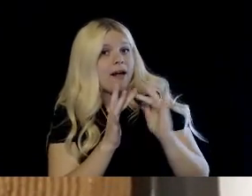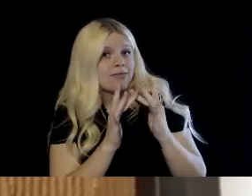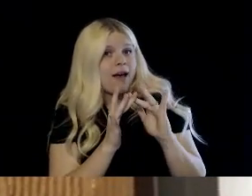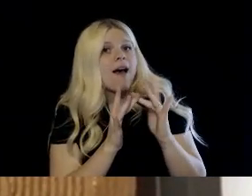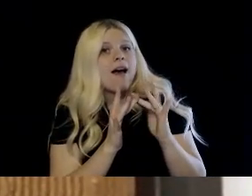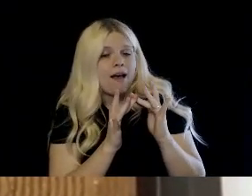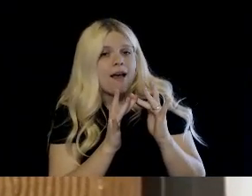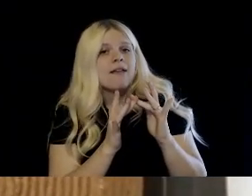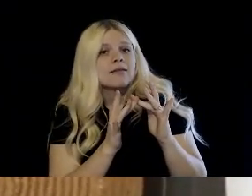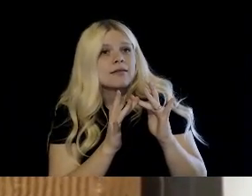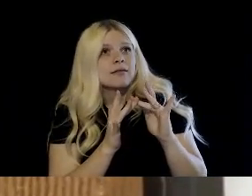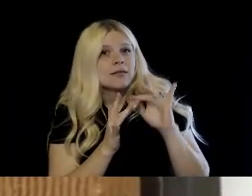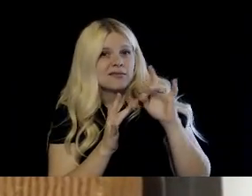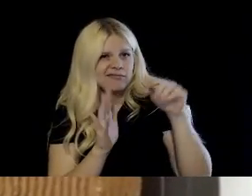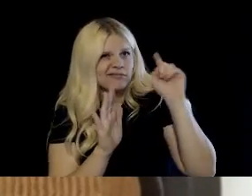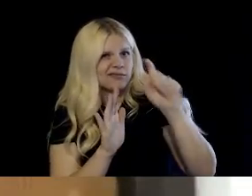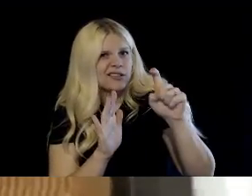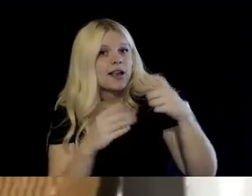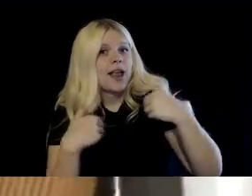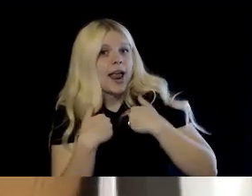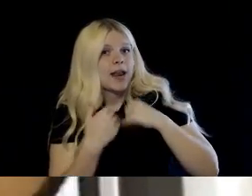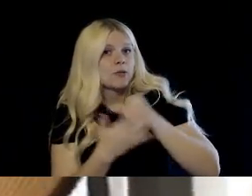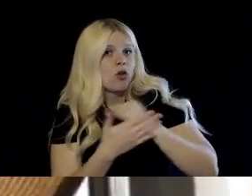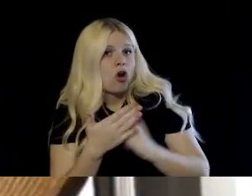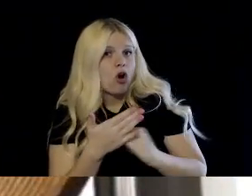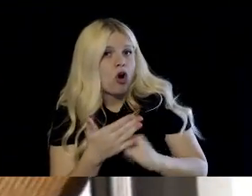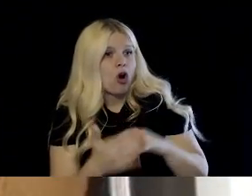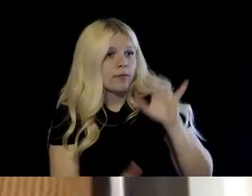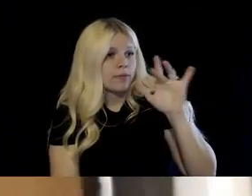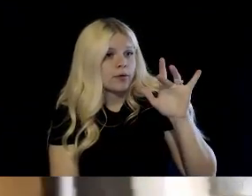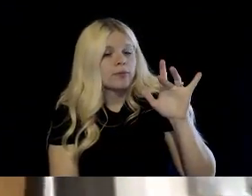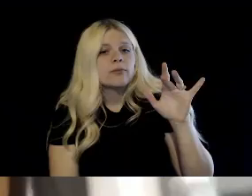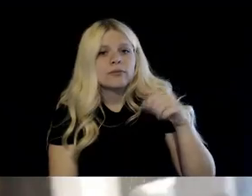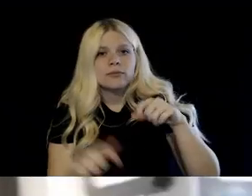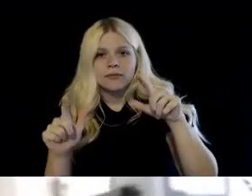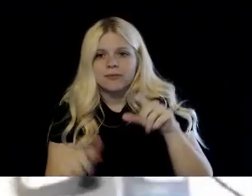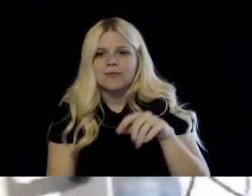"Animal Art- Artwork by Animals." You have people checking in with you. Jessica says "Bye Ali!"